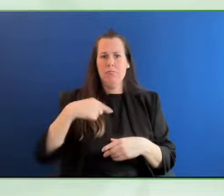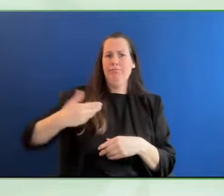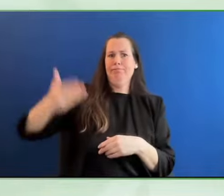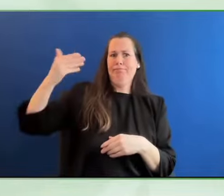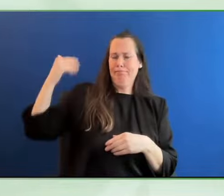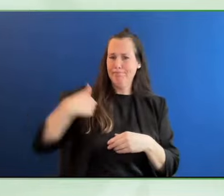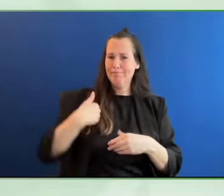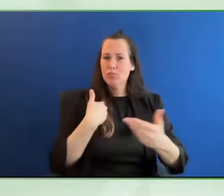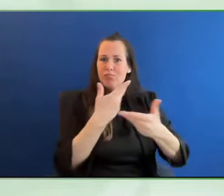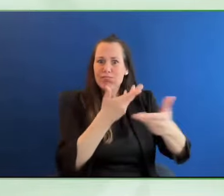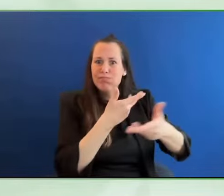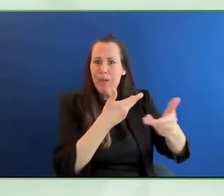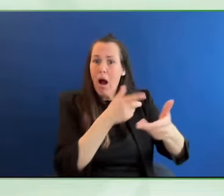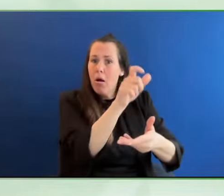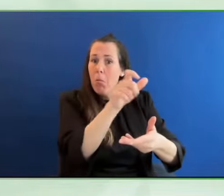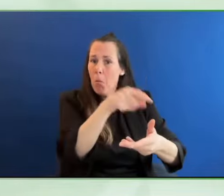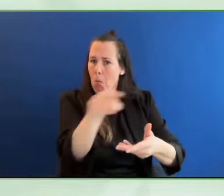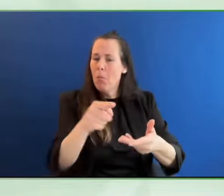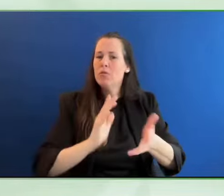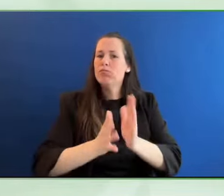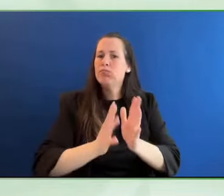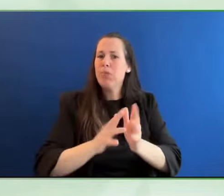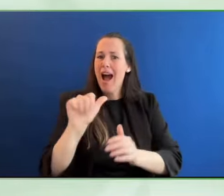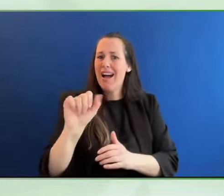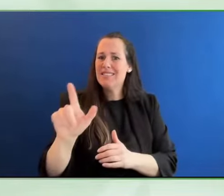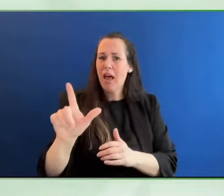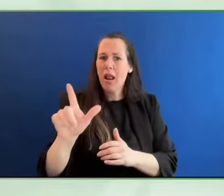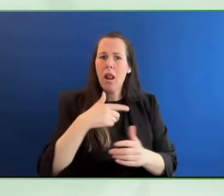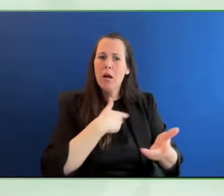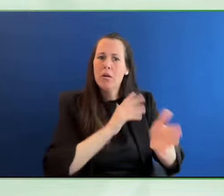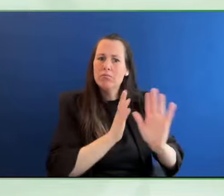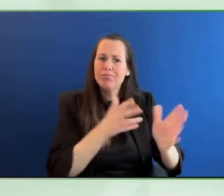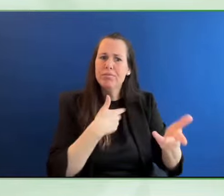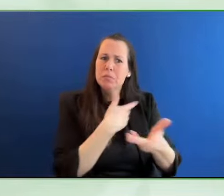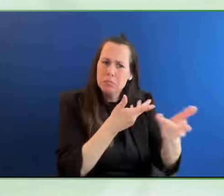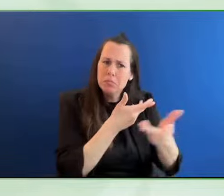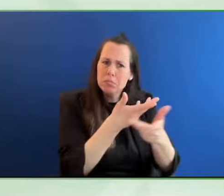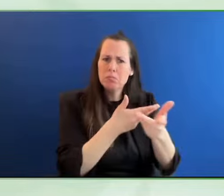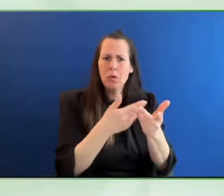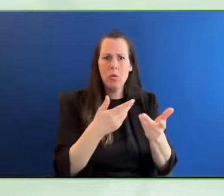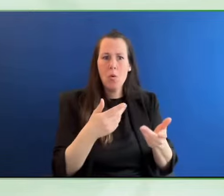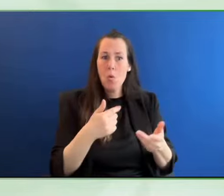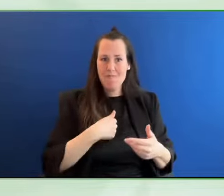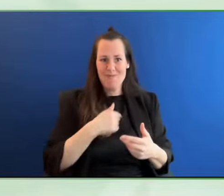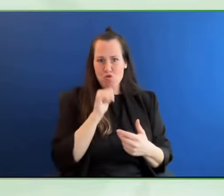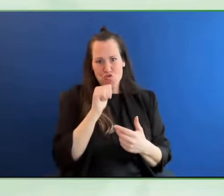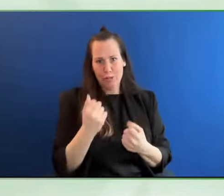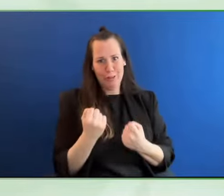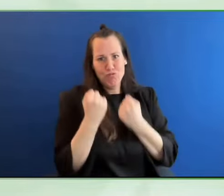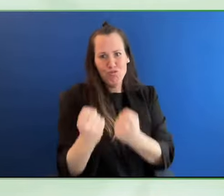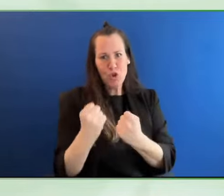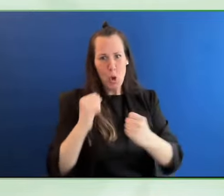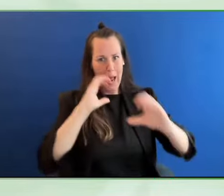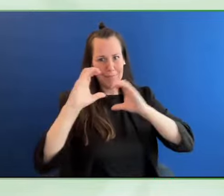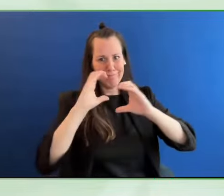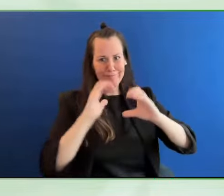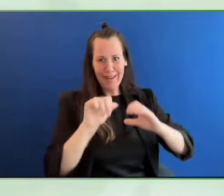are seeing. How does that manifest when you work with your corporate companies, how